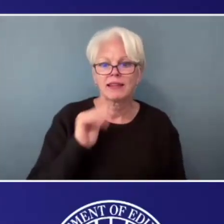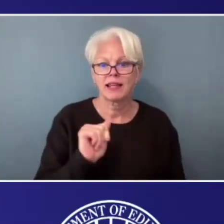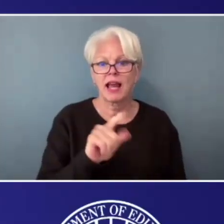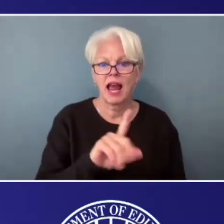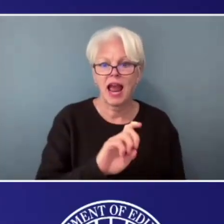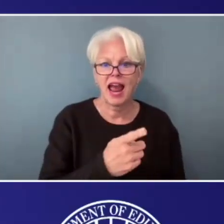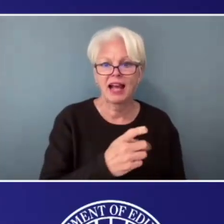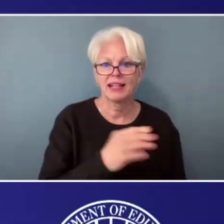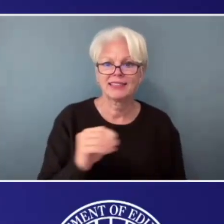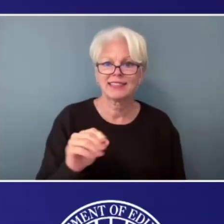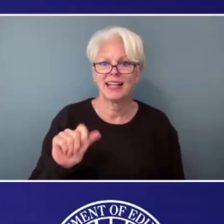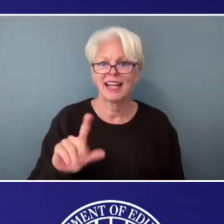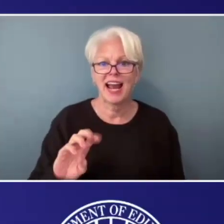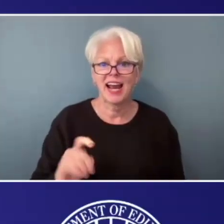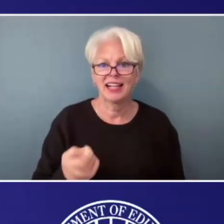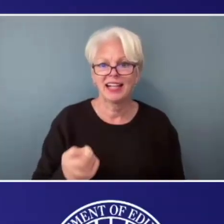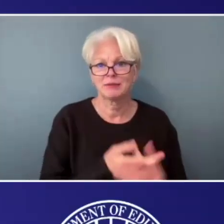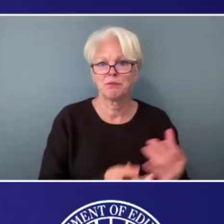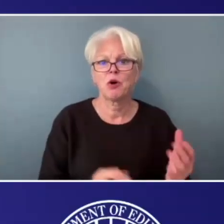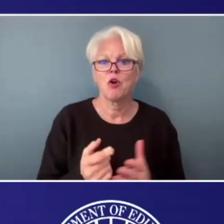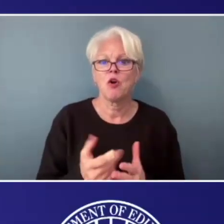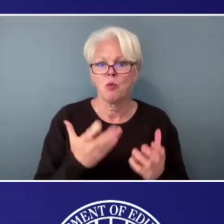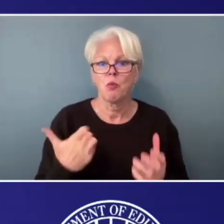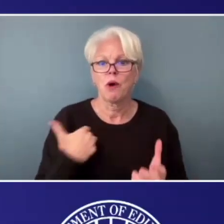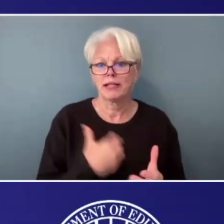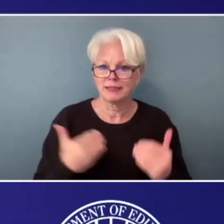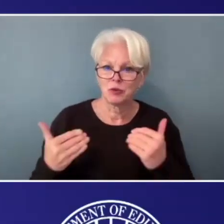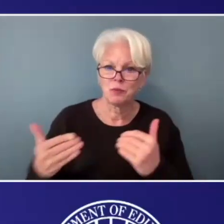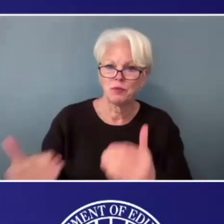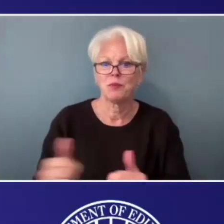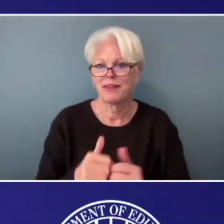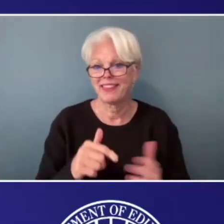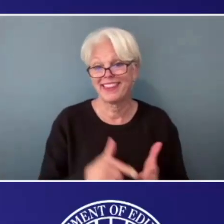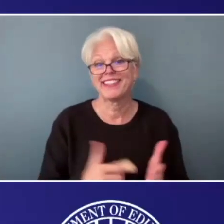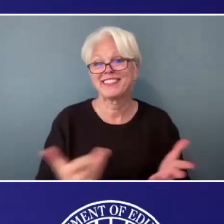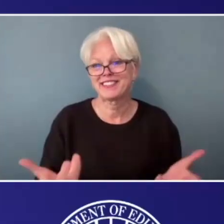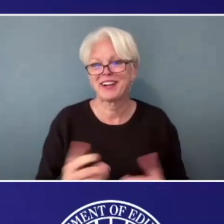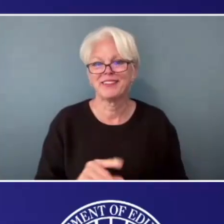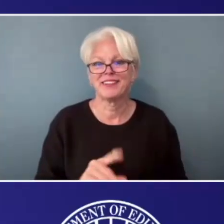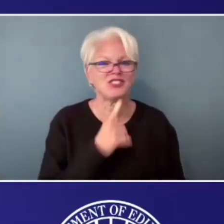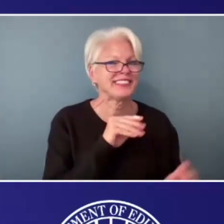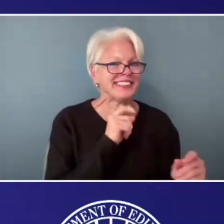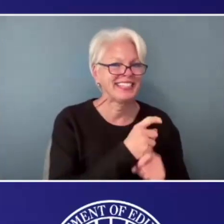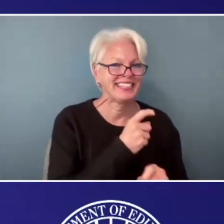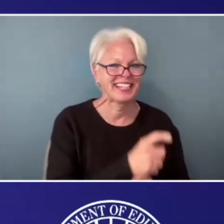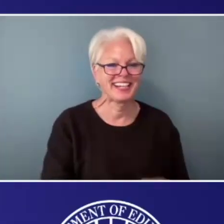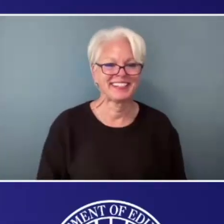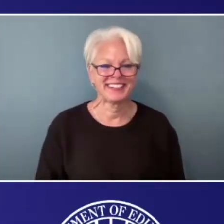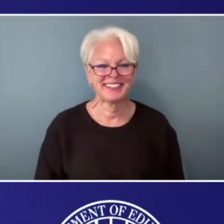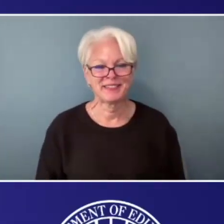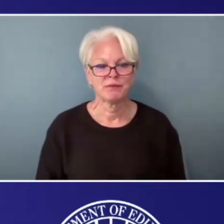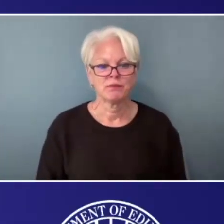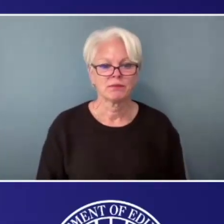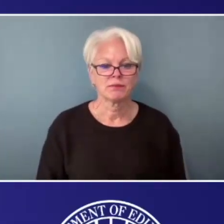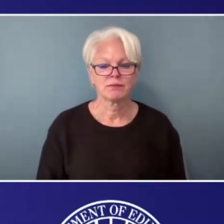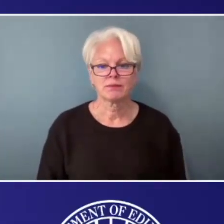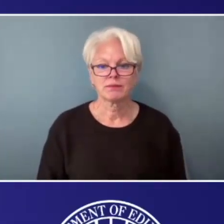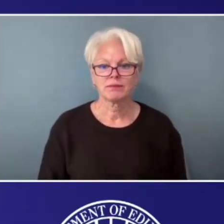here are really wanting us to move forward with this, so -- just teasing. Thanks. All right.